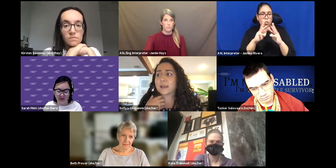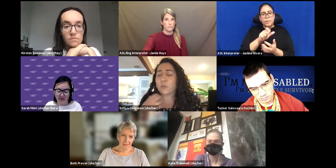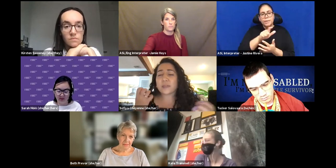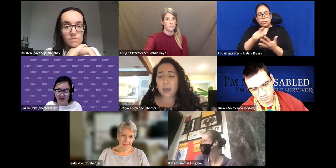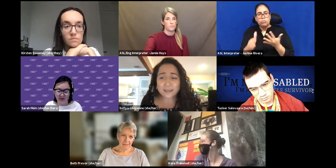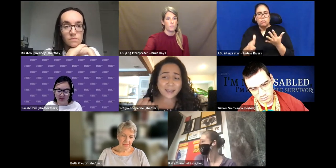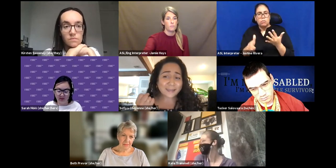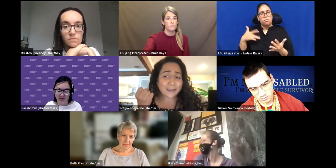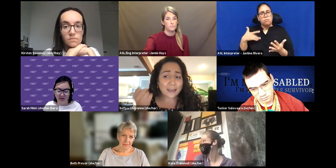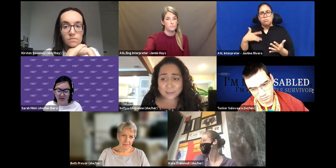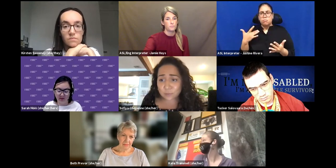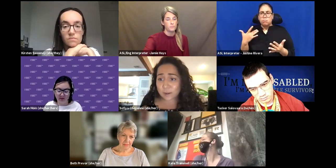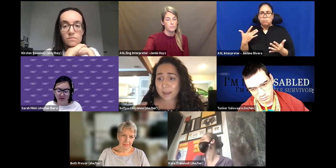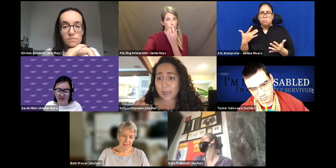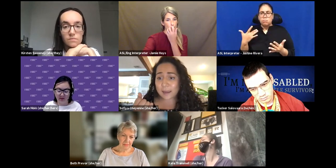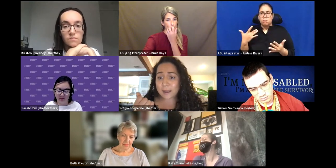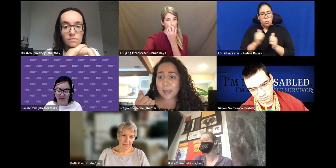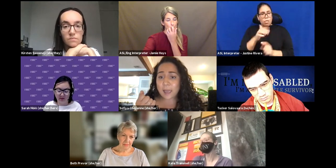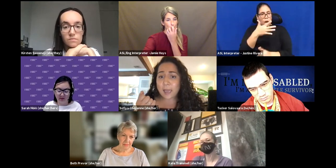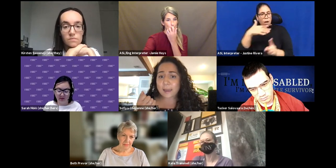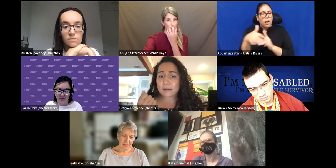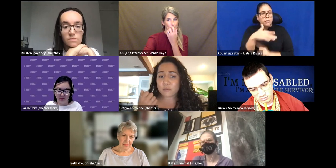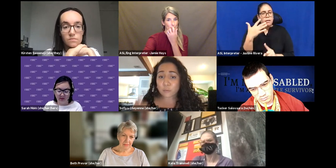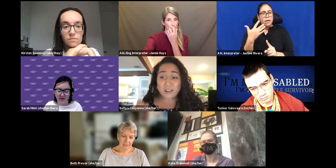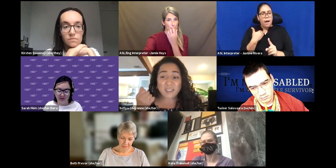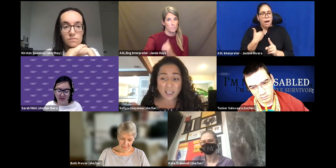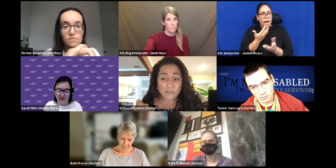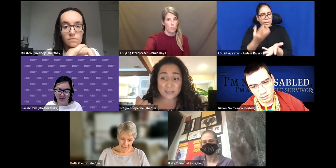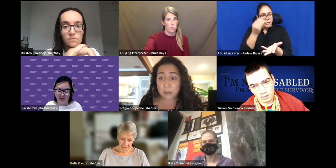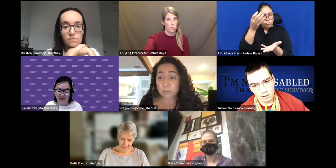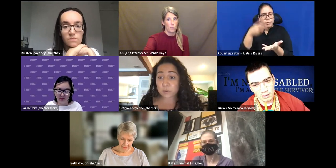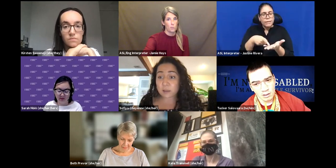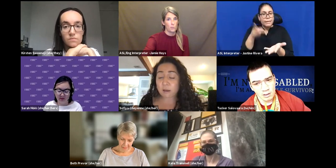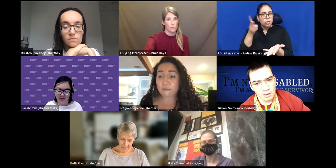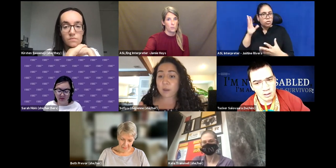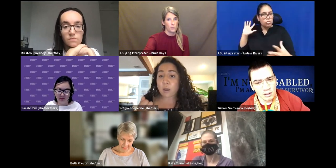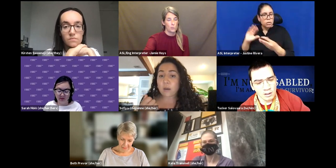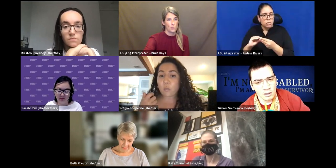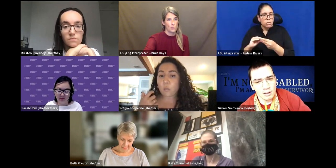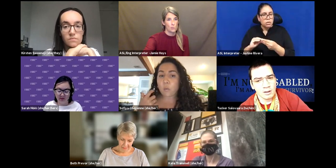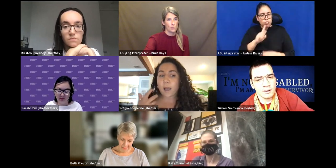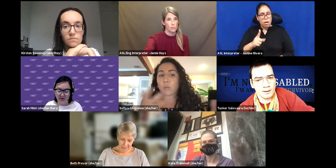like with context and history and real life examples of why